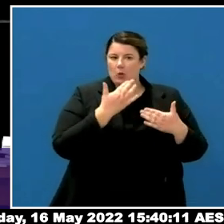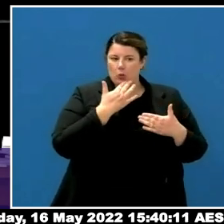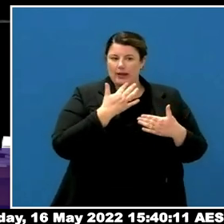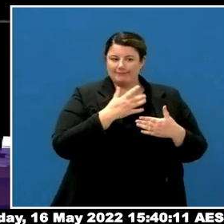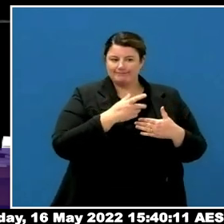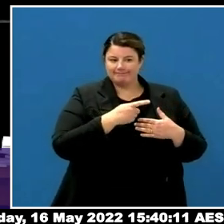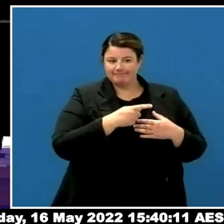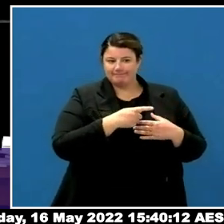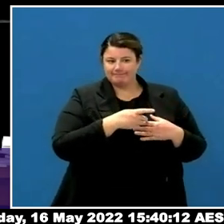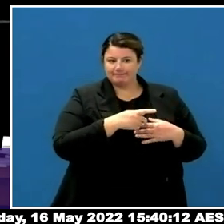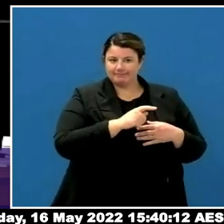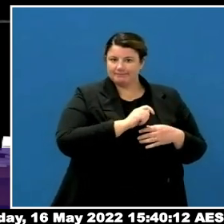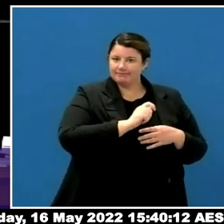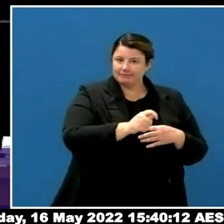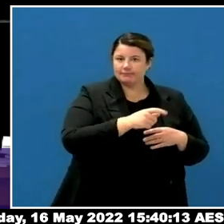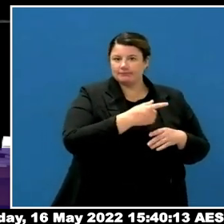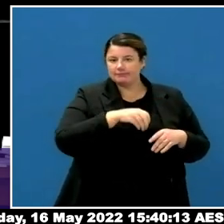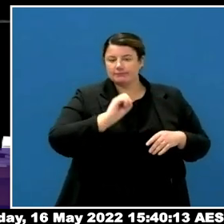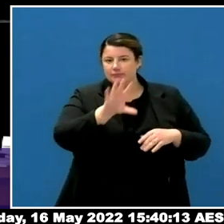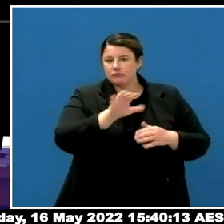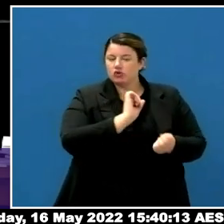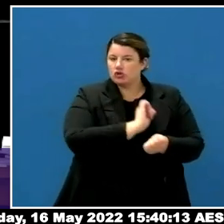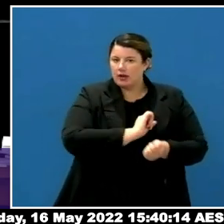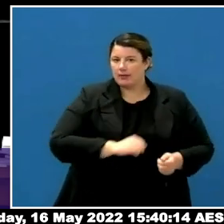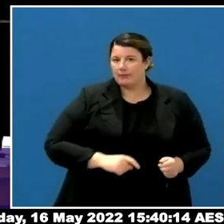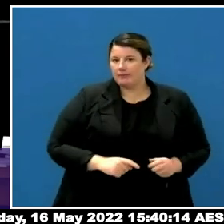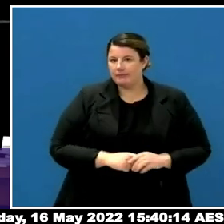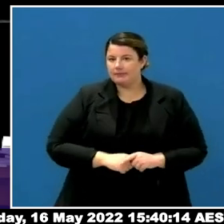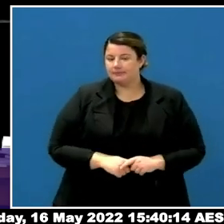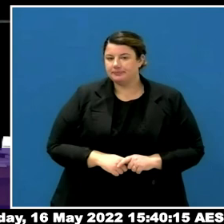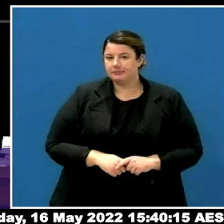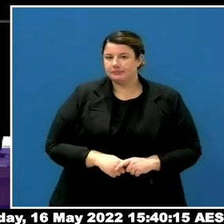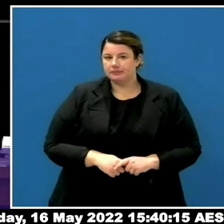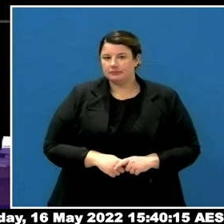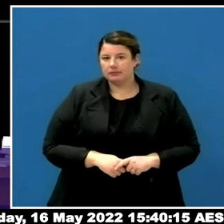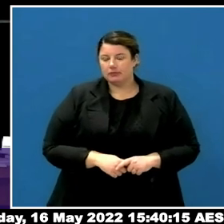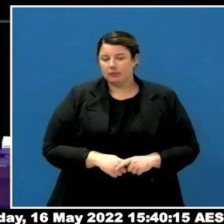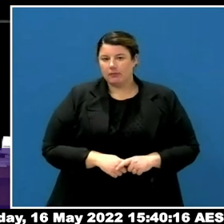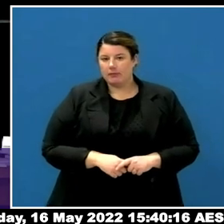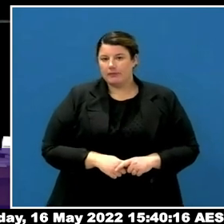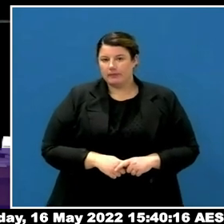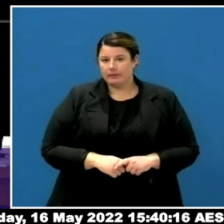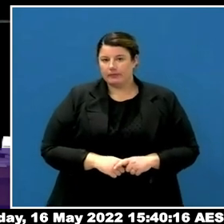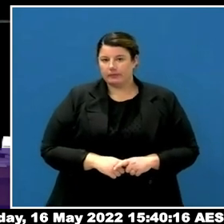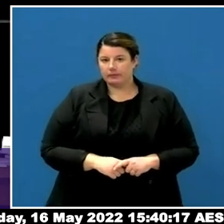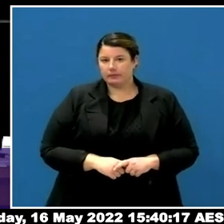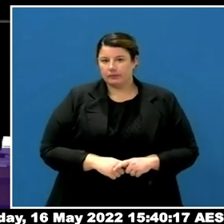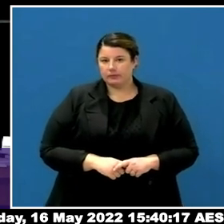You've given some evidence - I'd like to refer back to Club Afford and the first